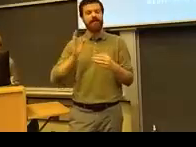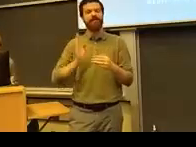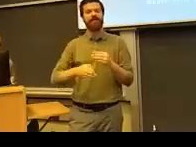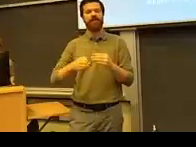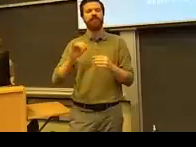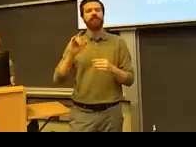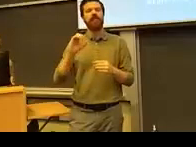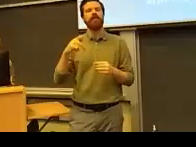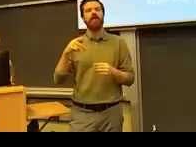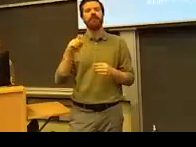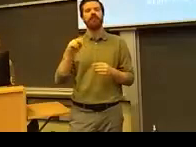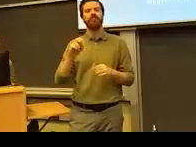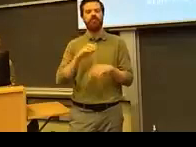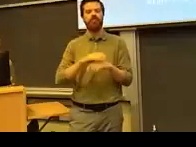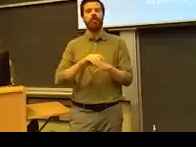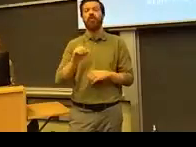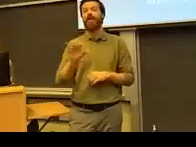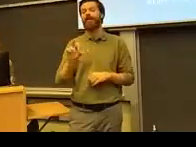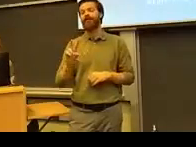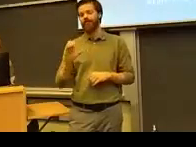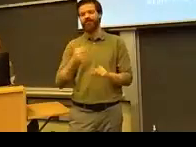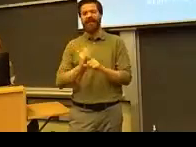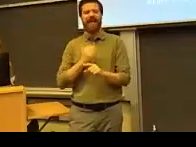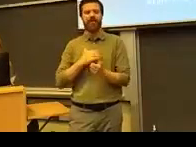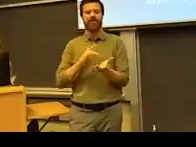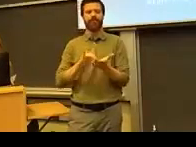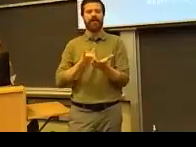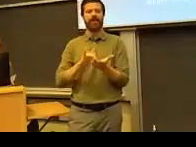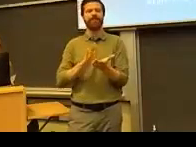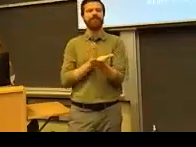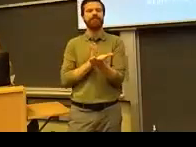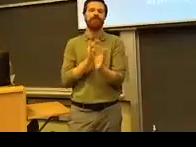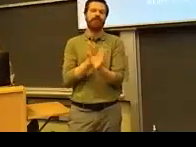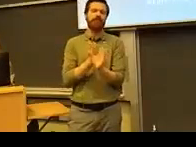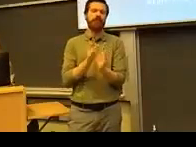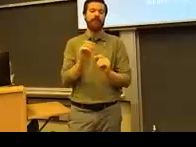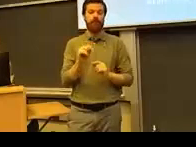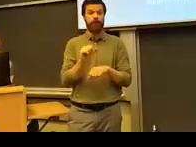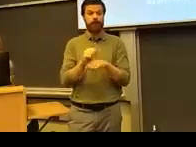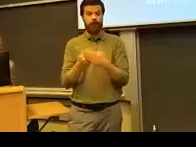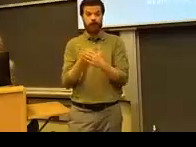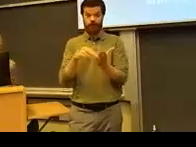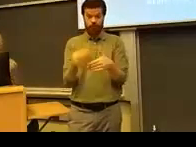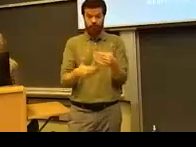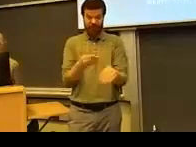on unit 19200 our meds unit um and started working as a new nurse very shortly thereafter because she